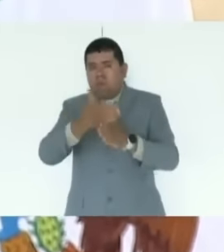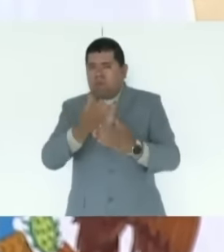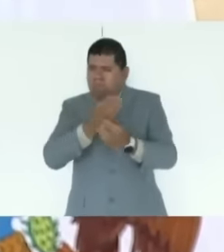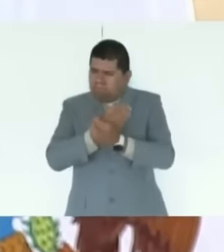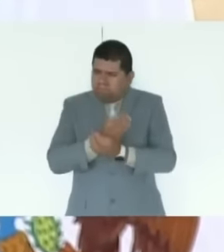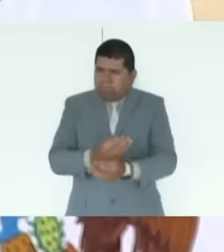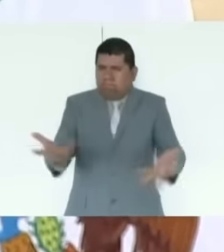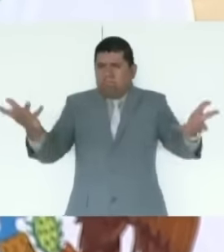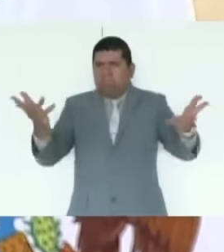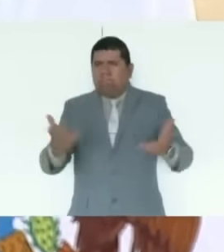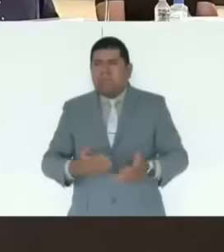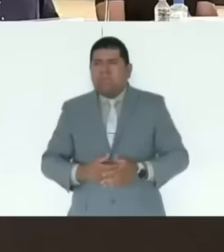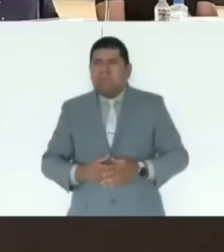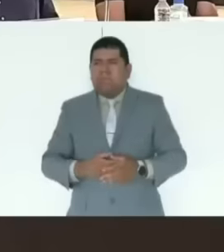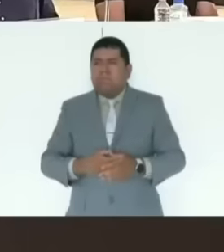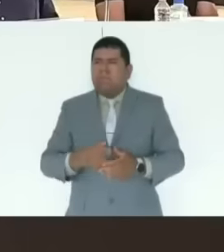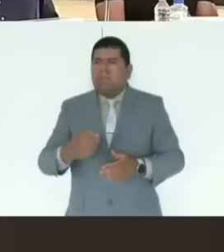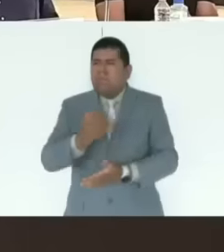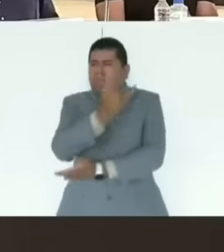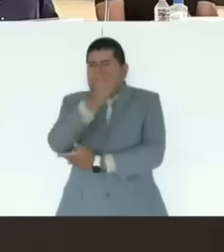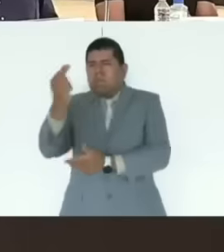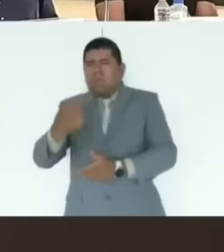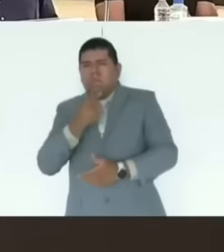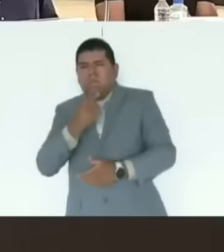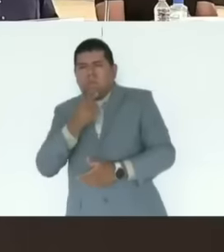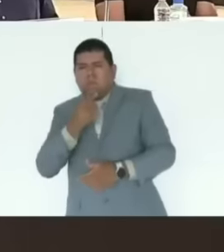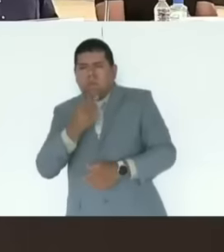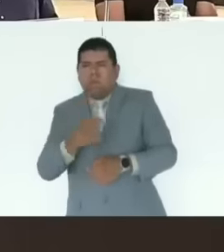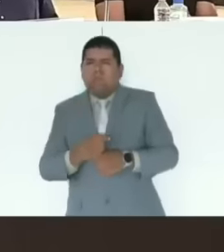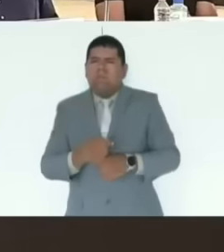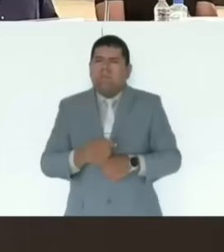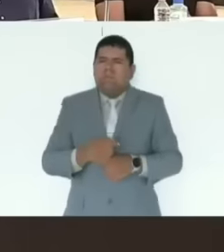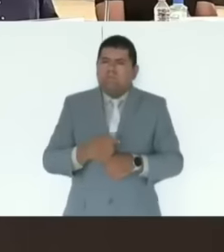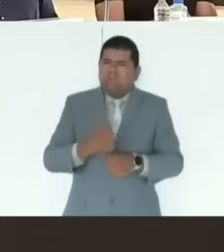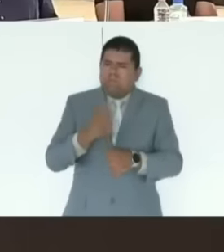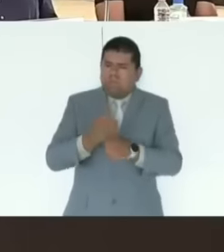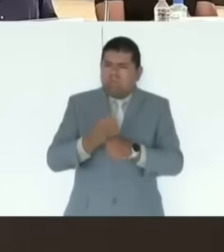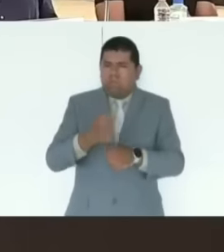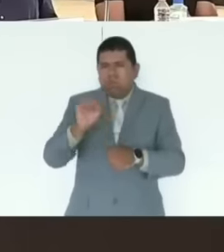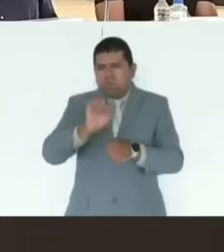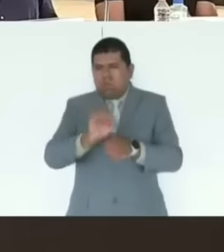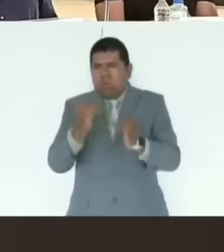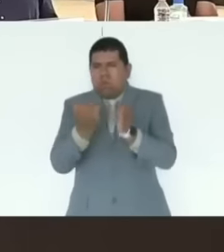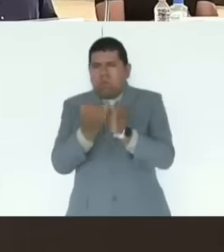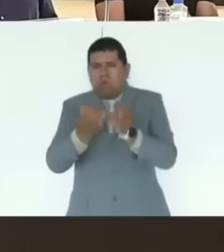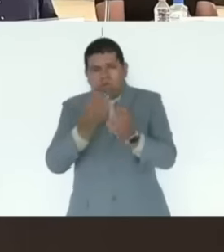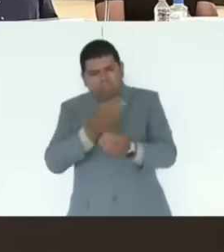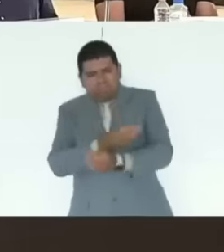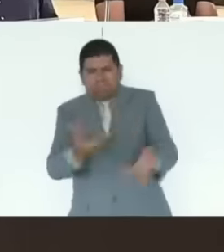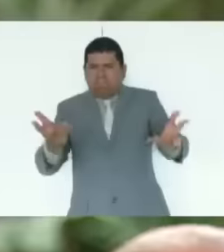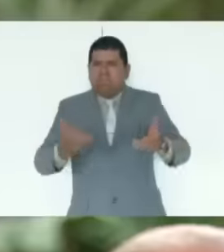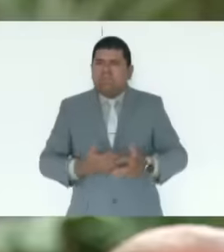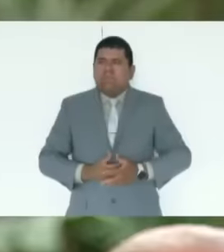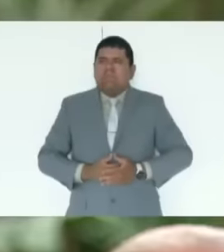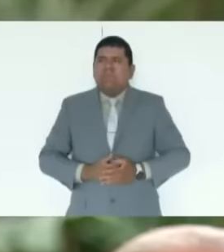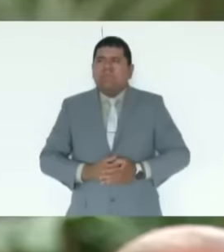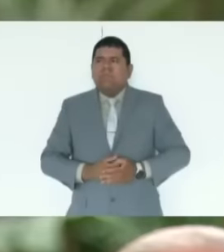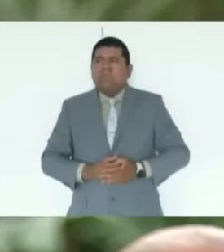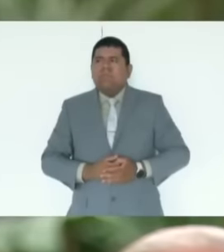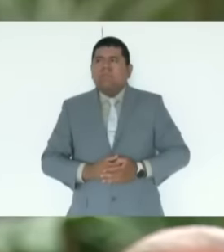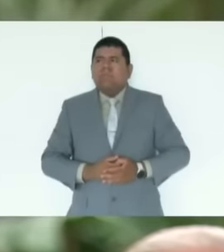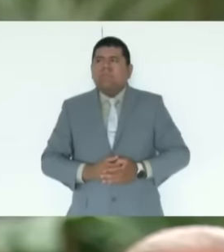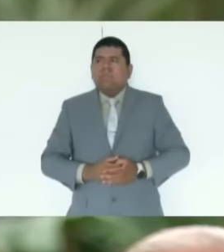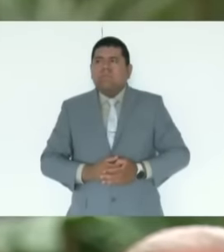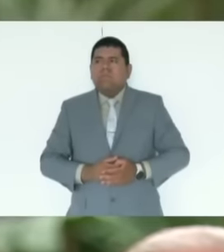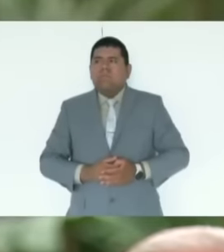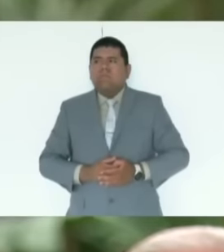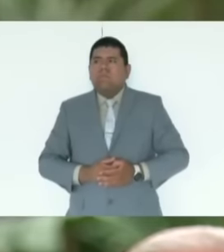in preschool, primary school and public secondary school also means that we are going to bring